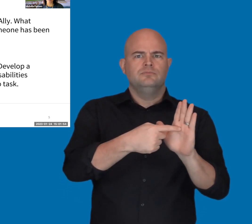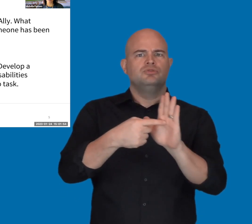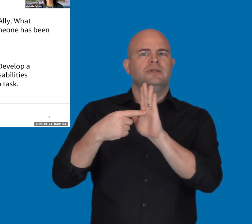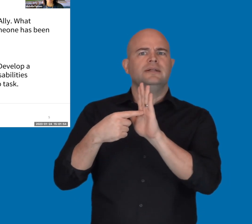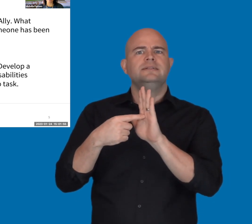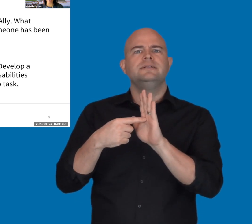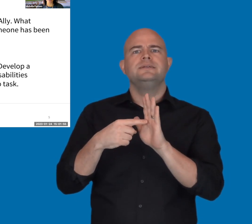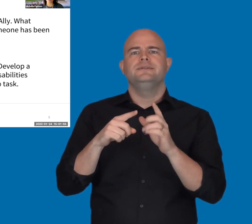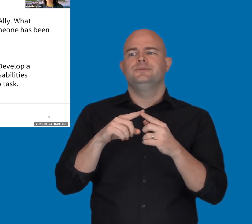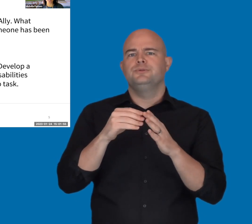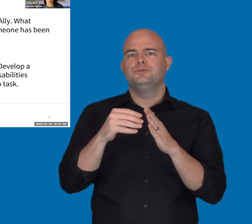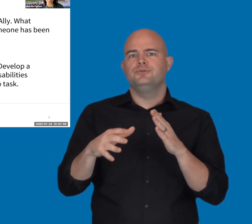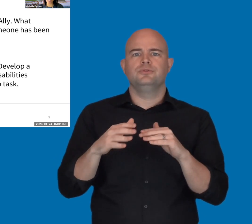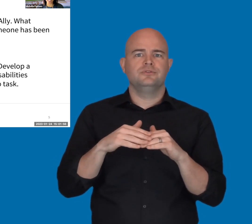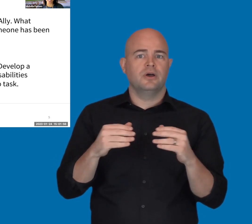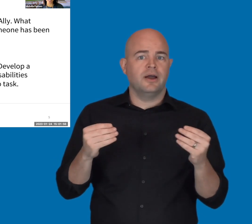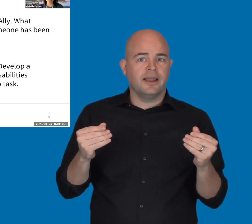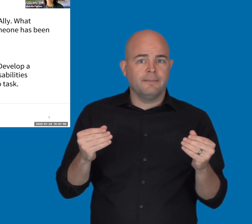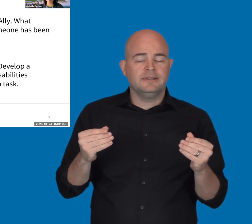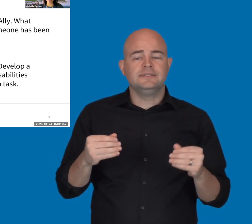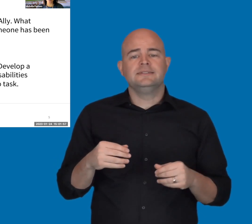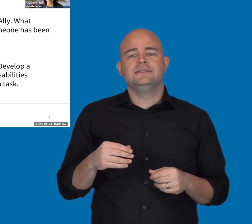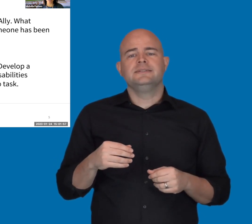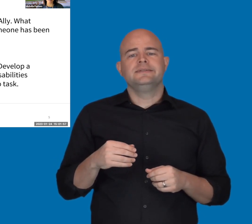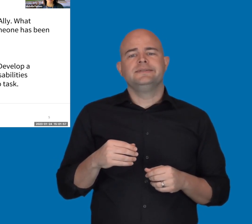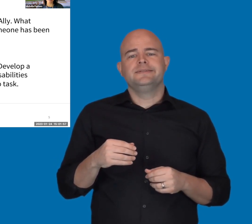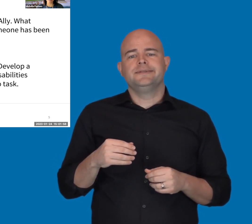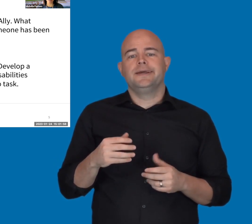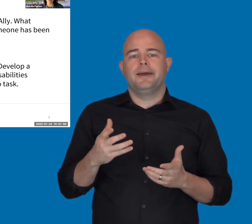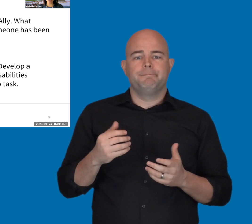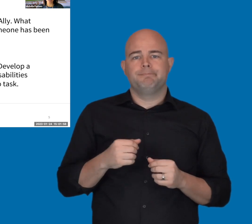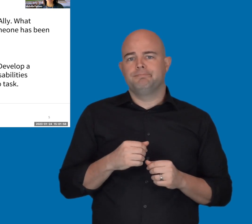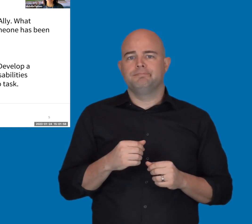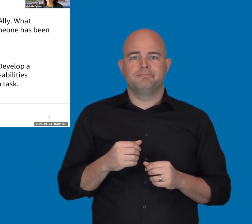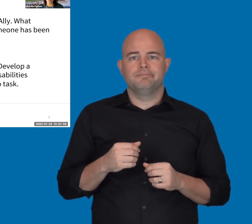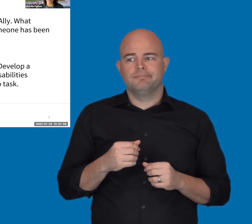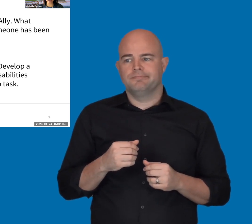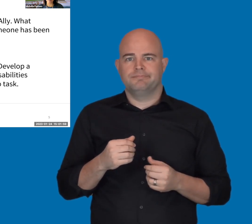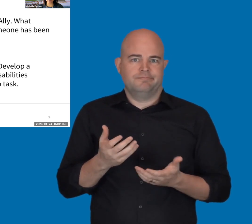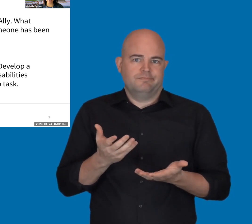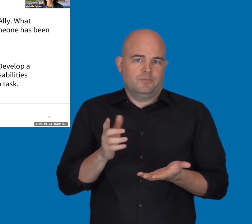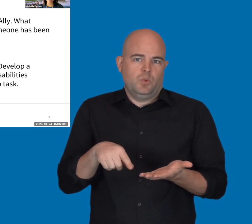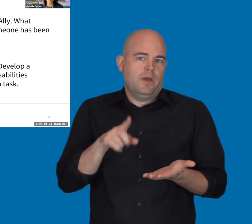from our SAS office just to kind of wrap it up. OK, next slide.